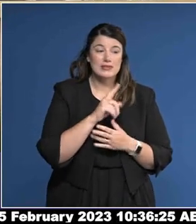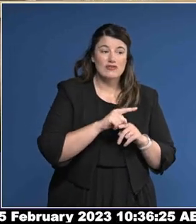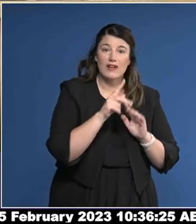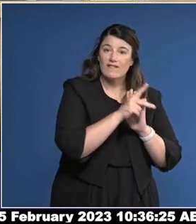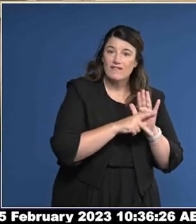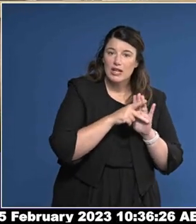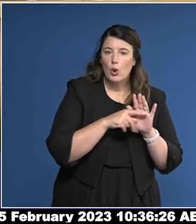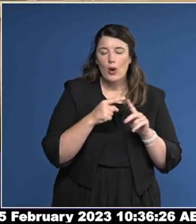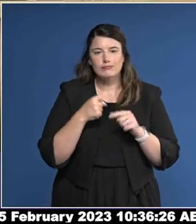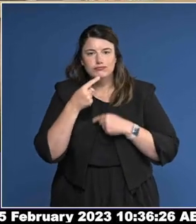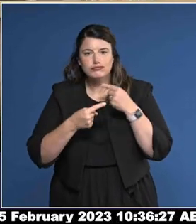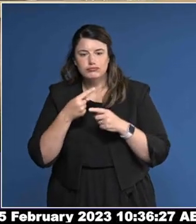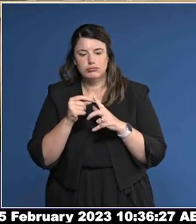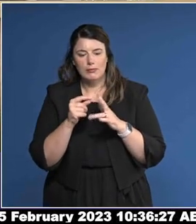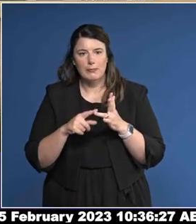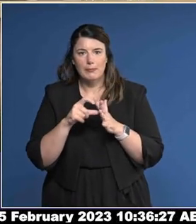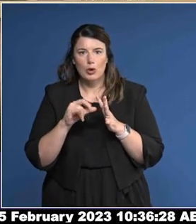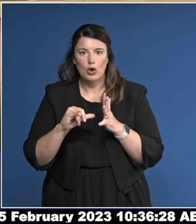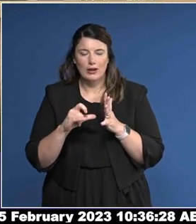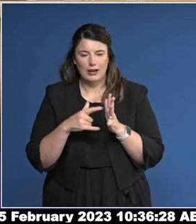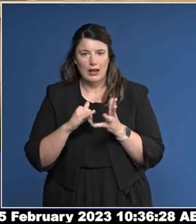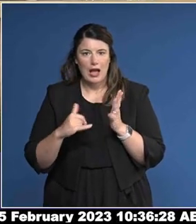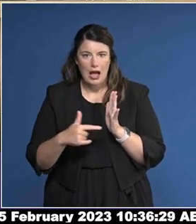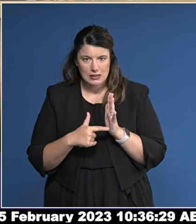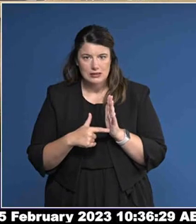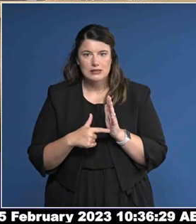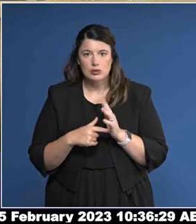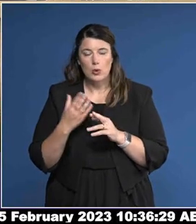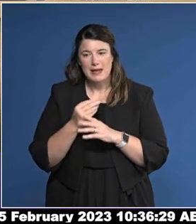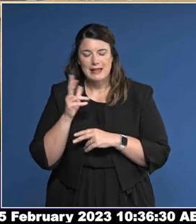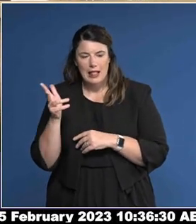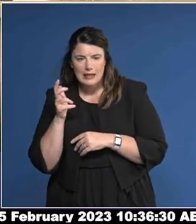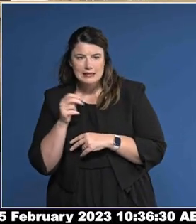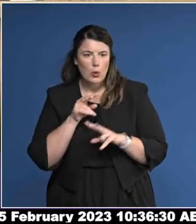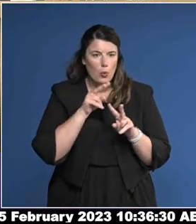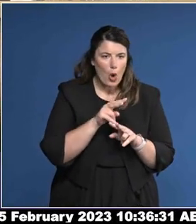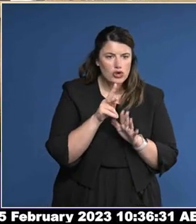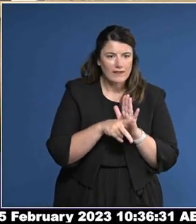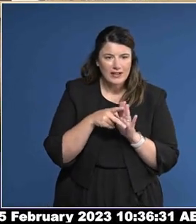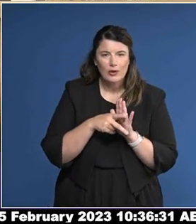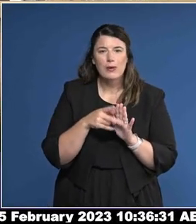for our onboarding program so that staff are aware of the importance around particular